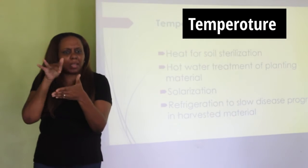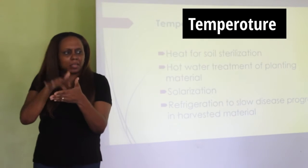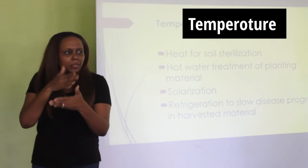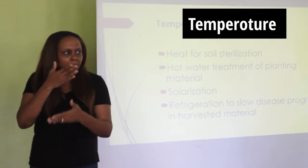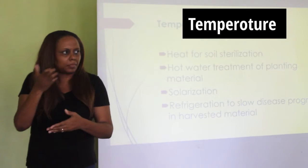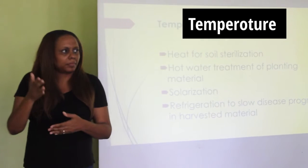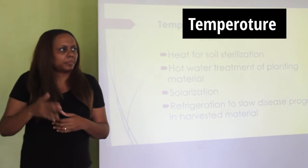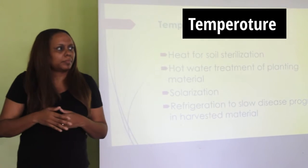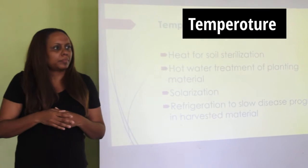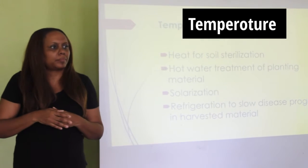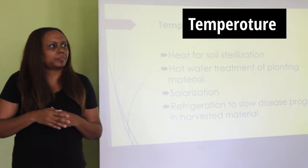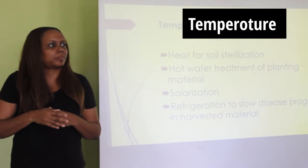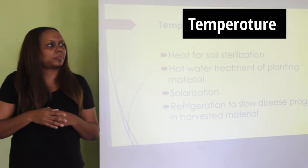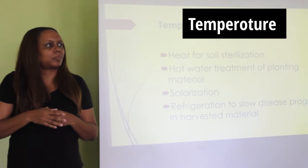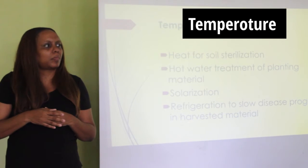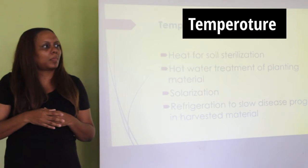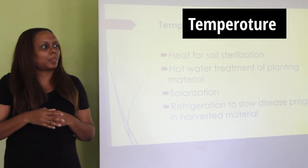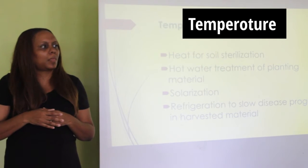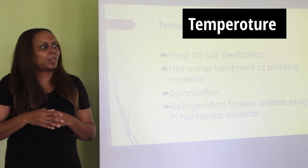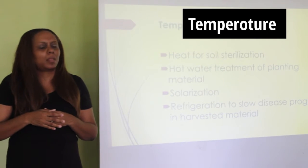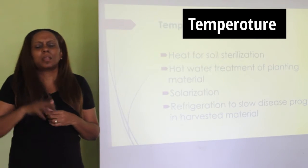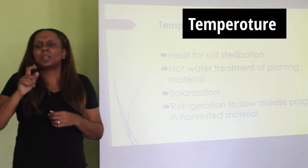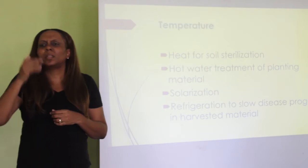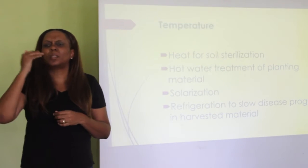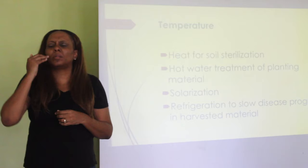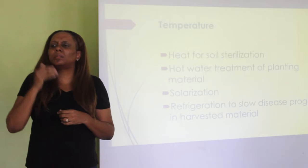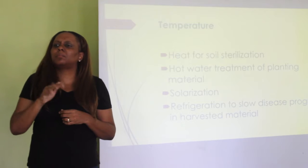what are these the preferred condition the plant likes to grow